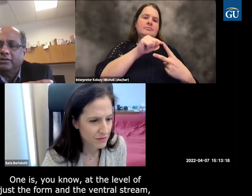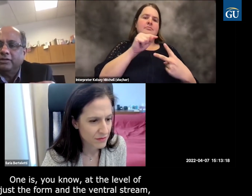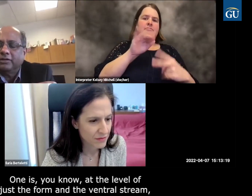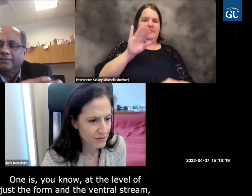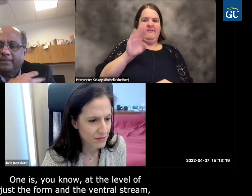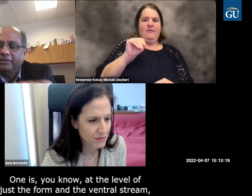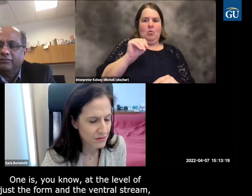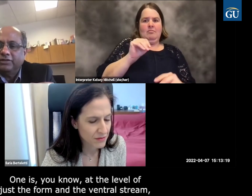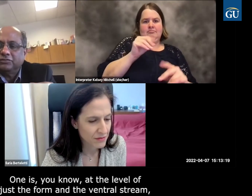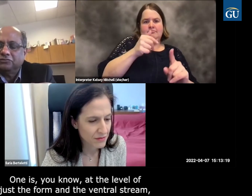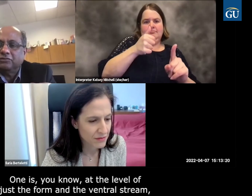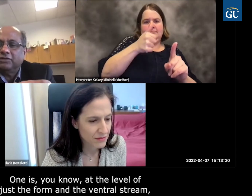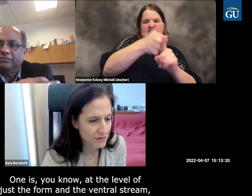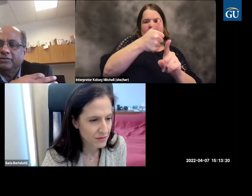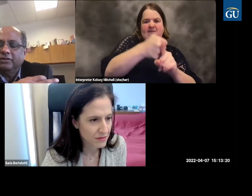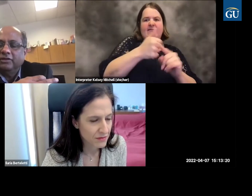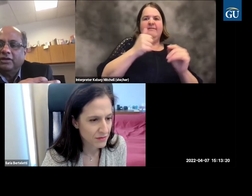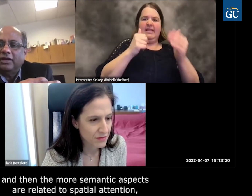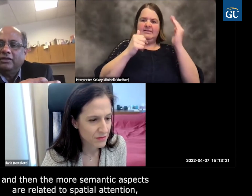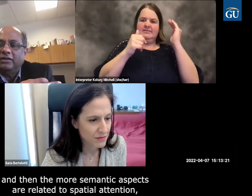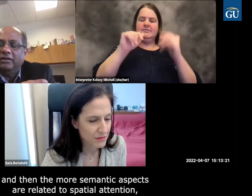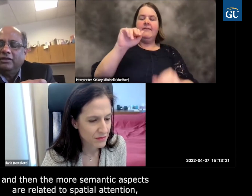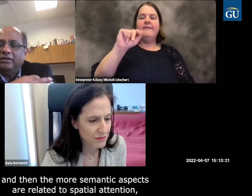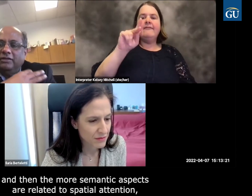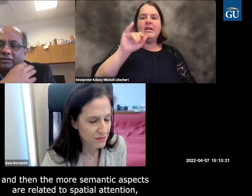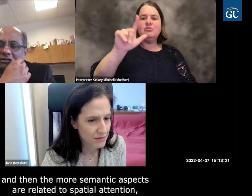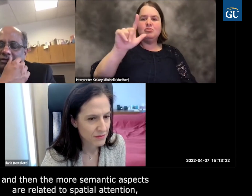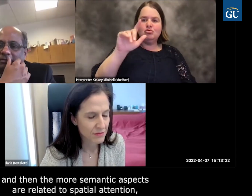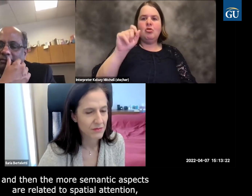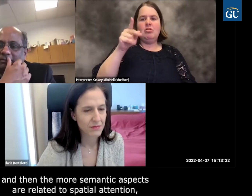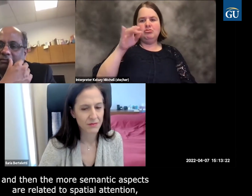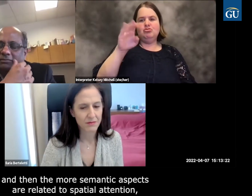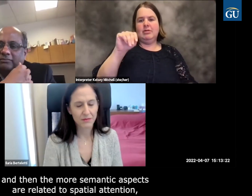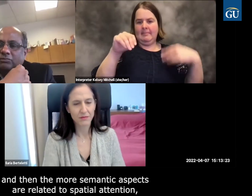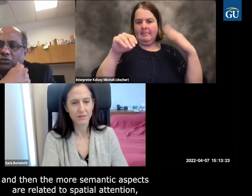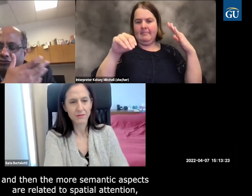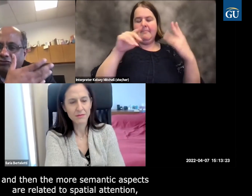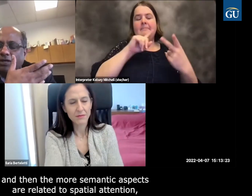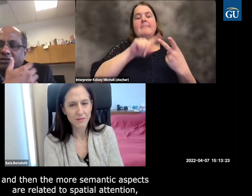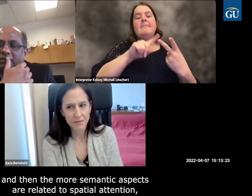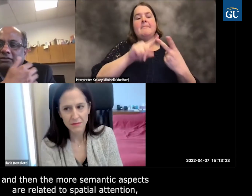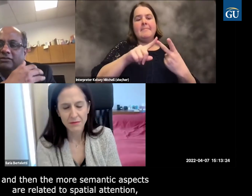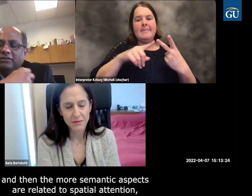um in the ventral stream and then the